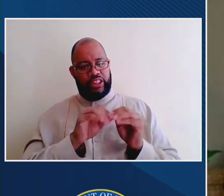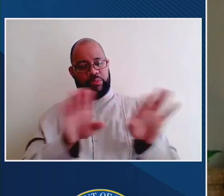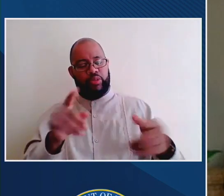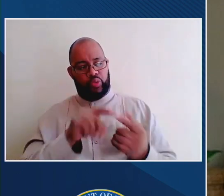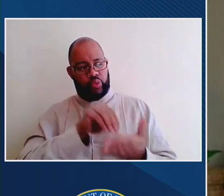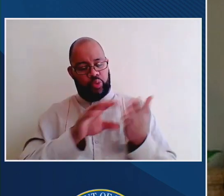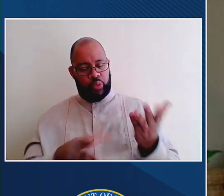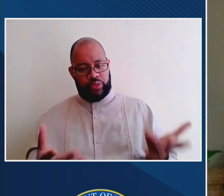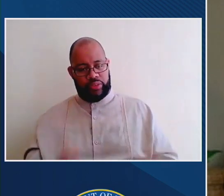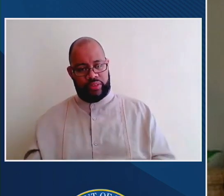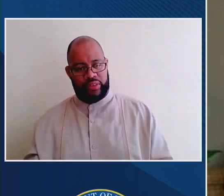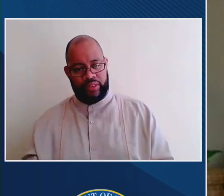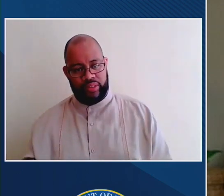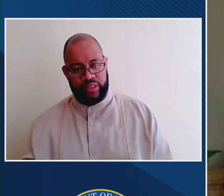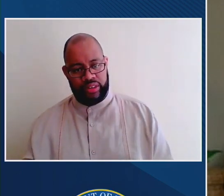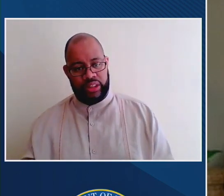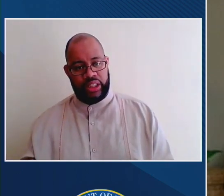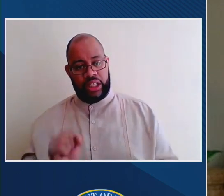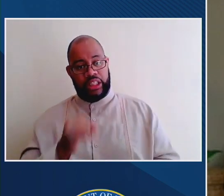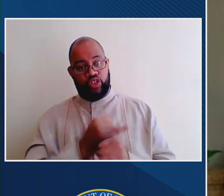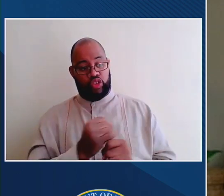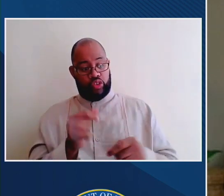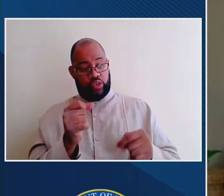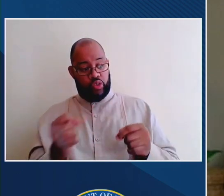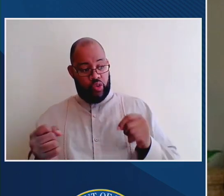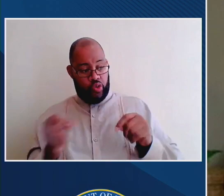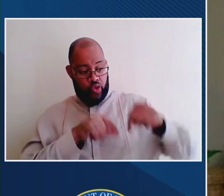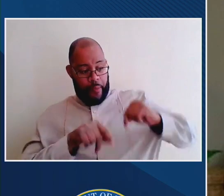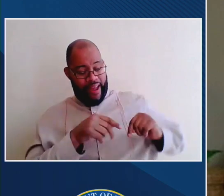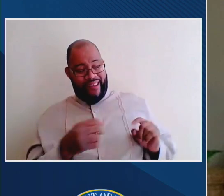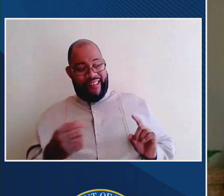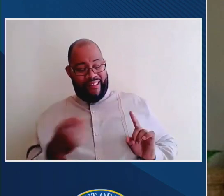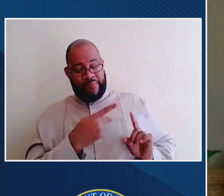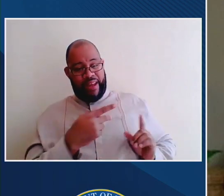Can the institution go back against the student at that point?